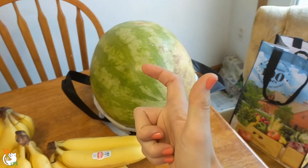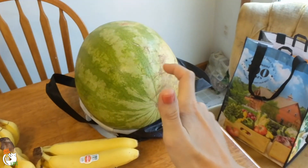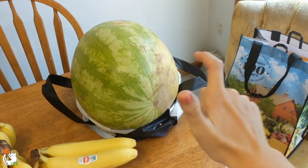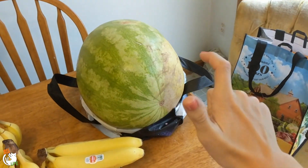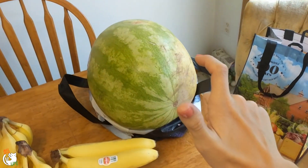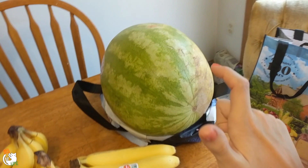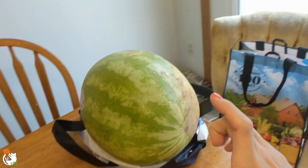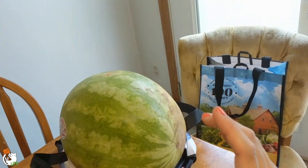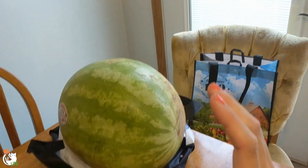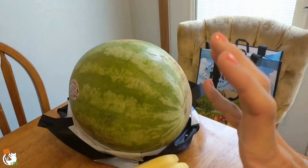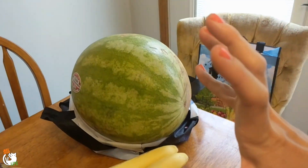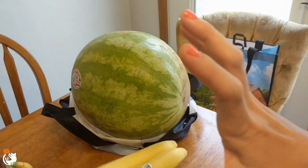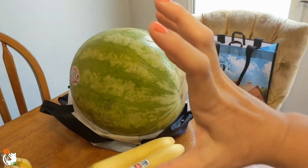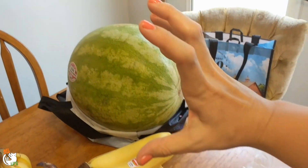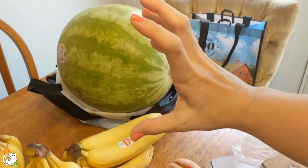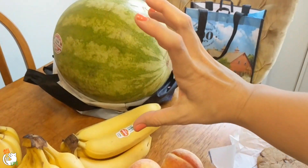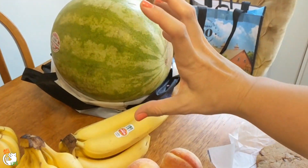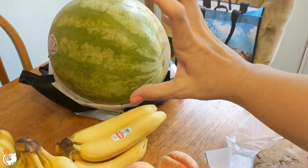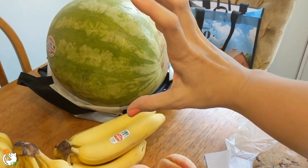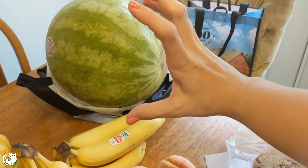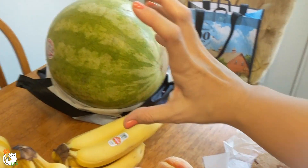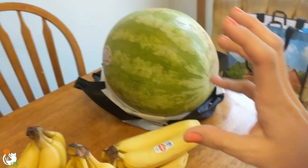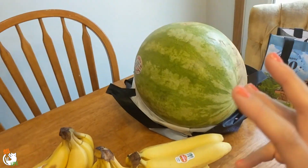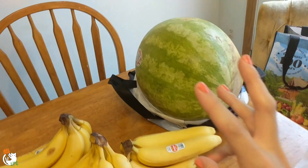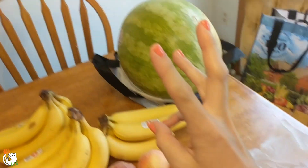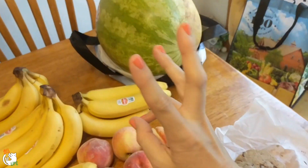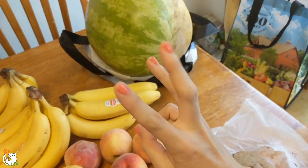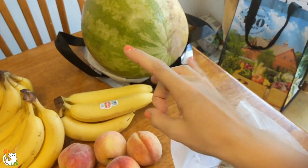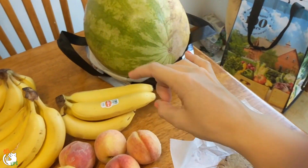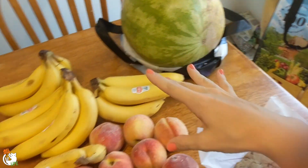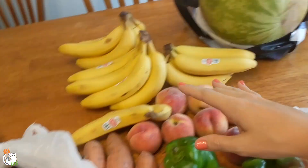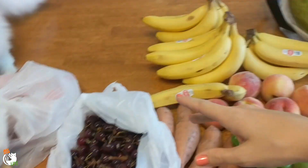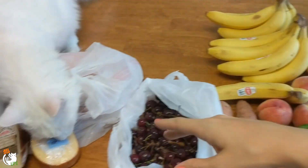a BIG, really big watermelon